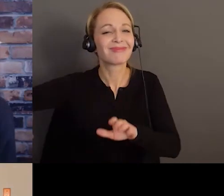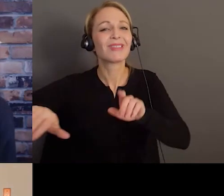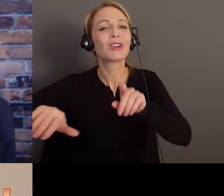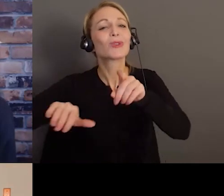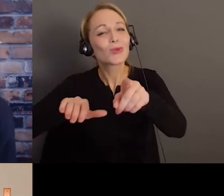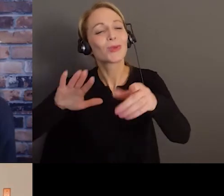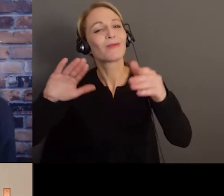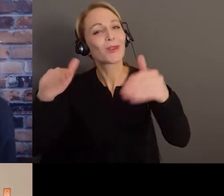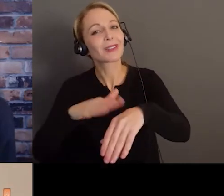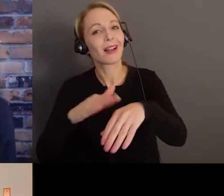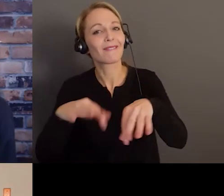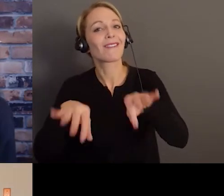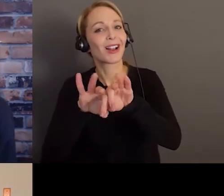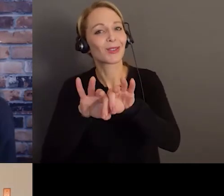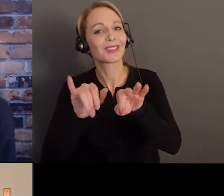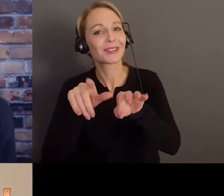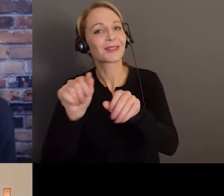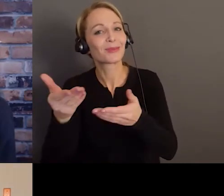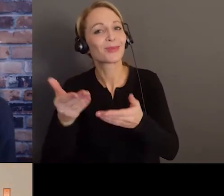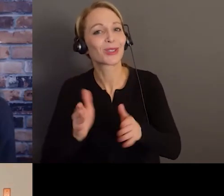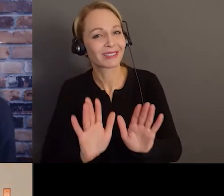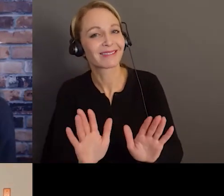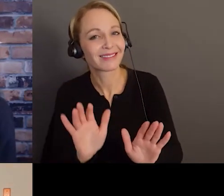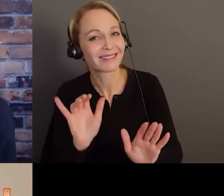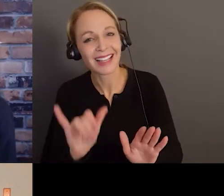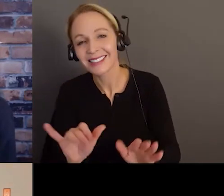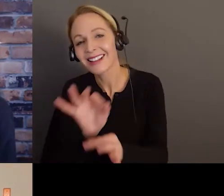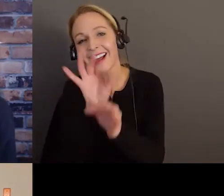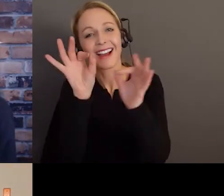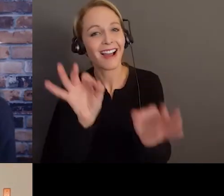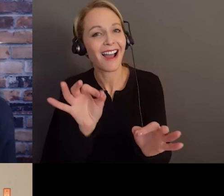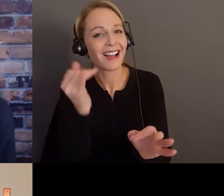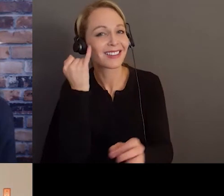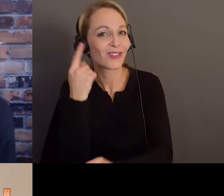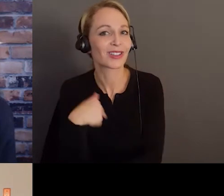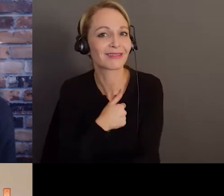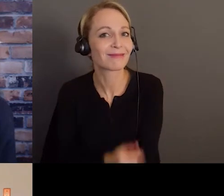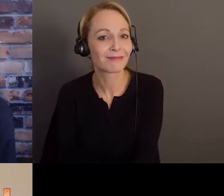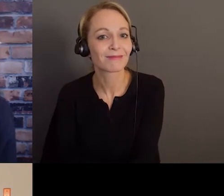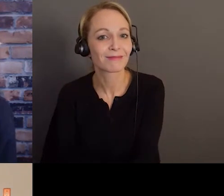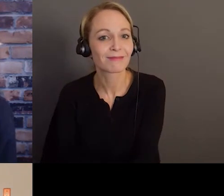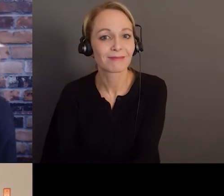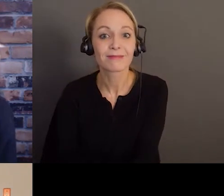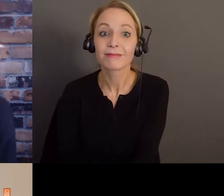THAT'S LIKE THE IDEA FOR US. AWESOME.